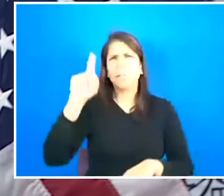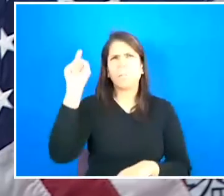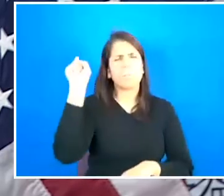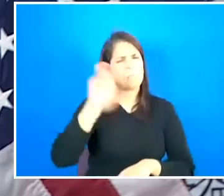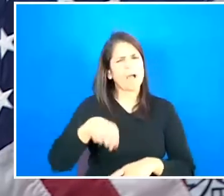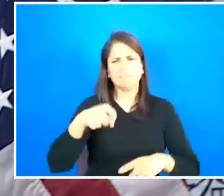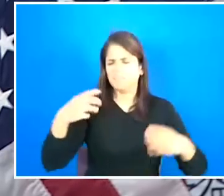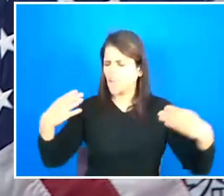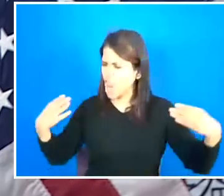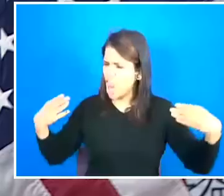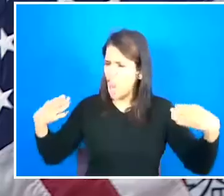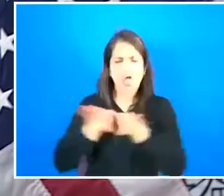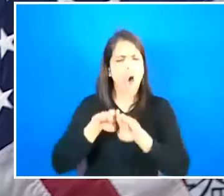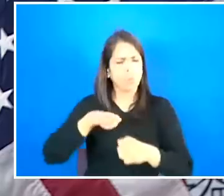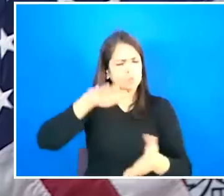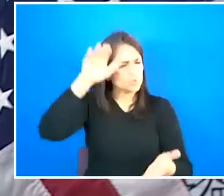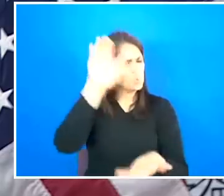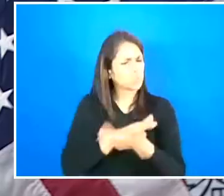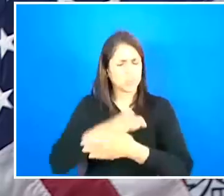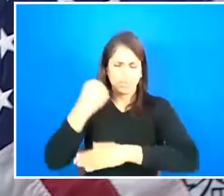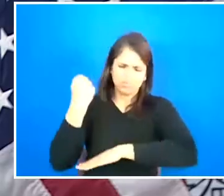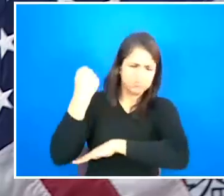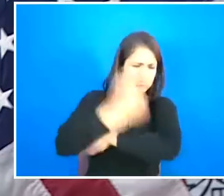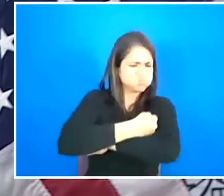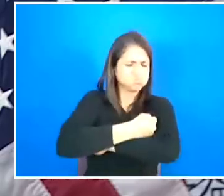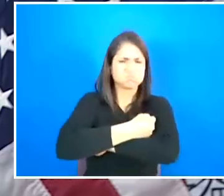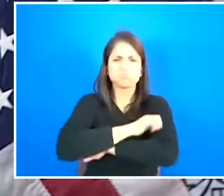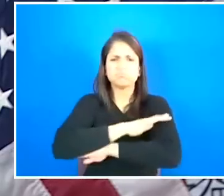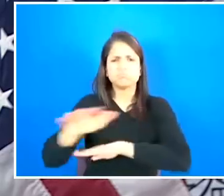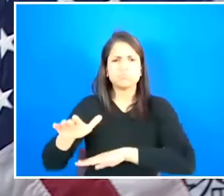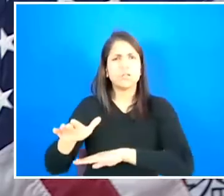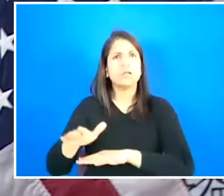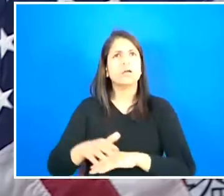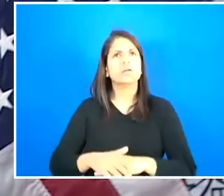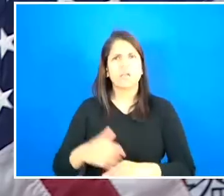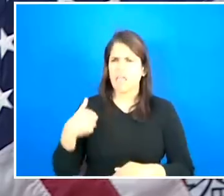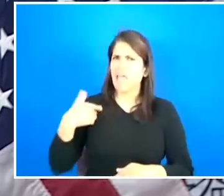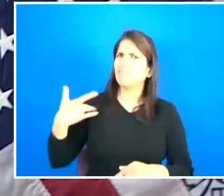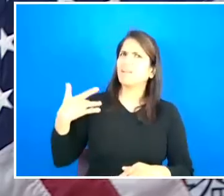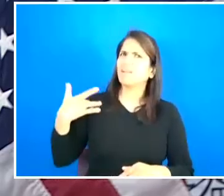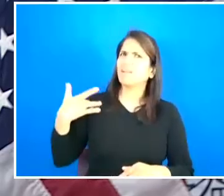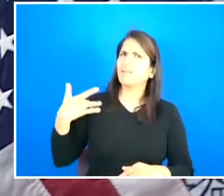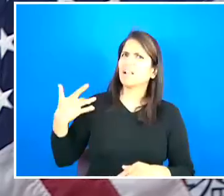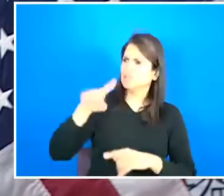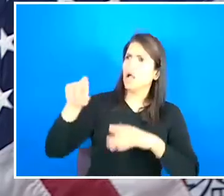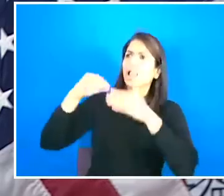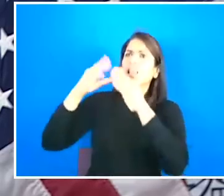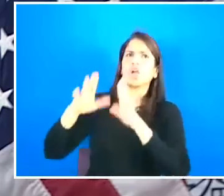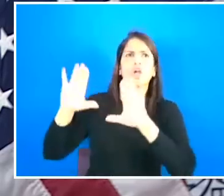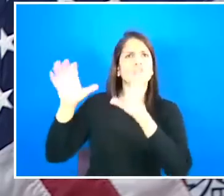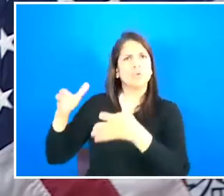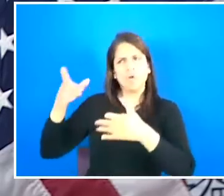SUPPORT FOR SHUTNTIG ODWN ALL SORTS OF COMMUNITY GATHERISNG DAN I THINK THE